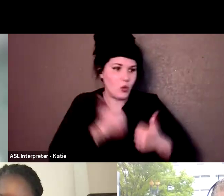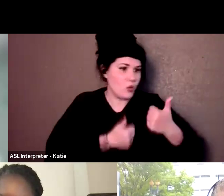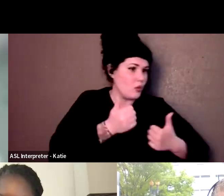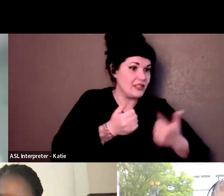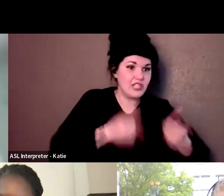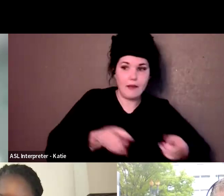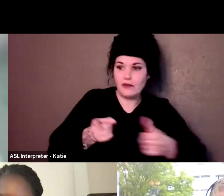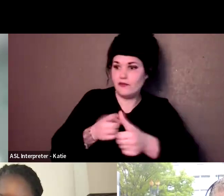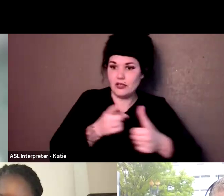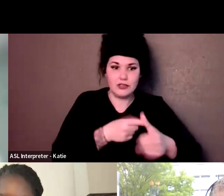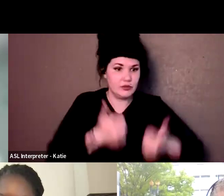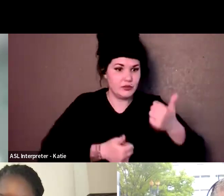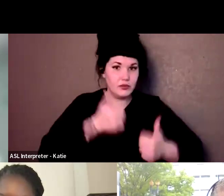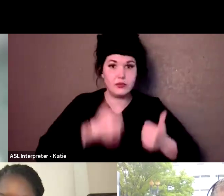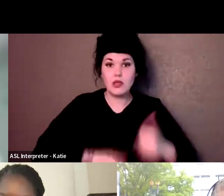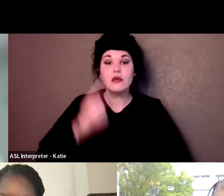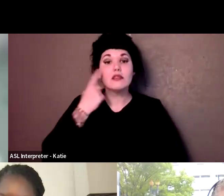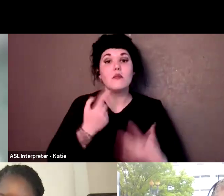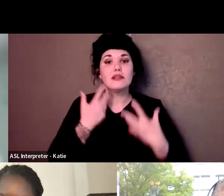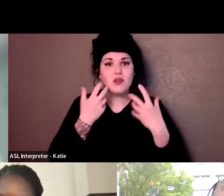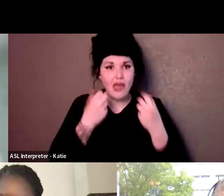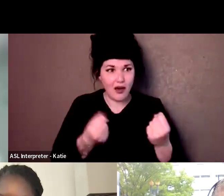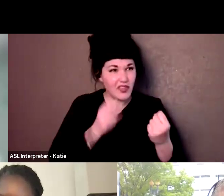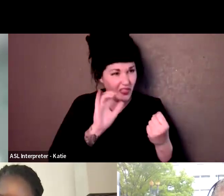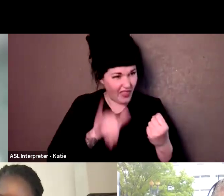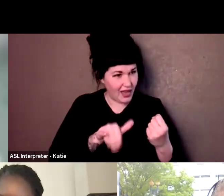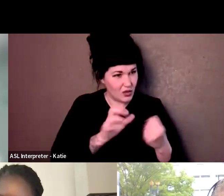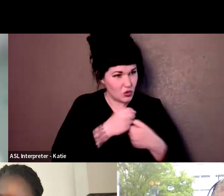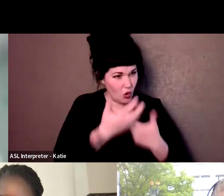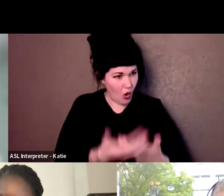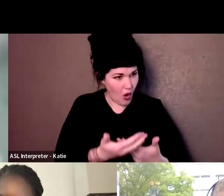mental health, the thing that made you homeless, or was the experience of living in a country